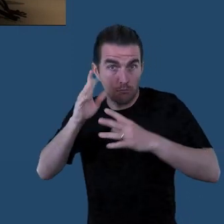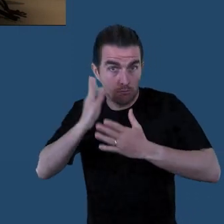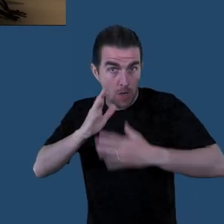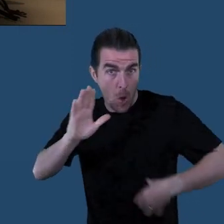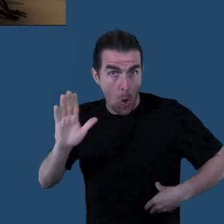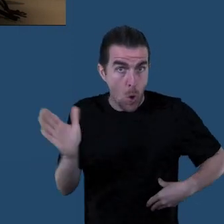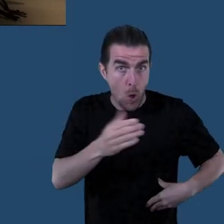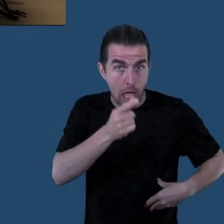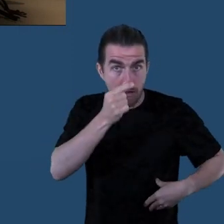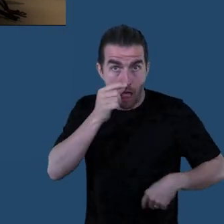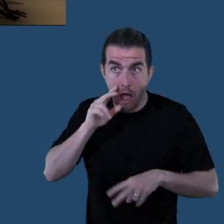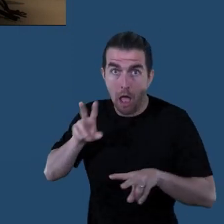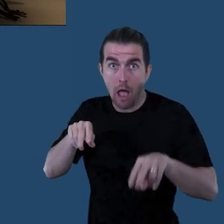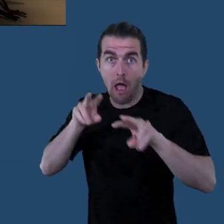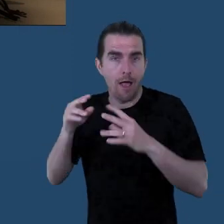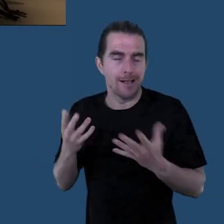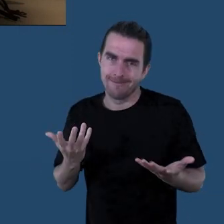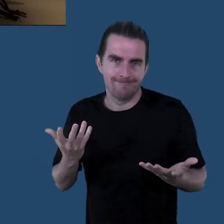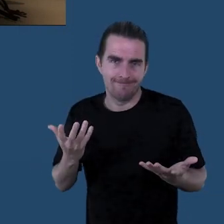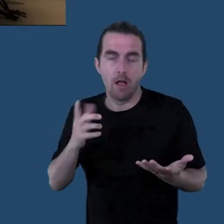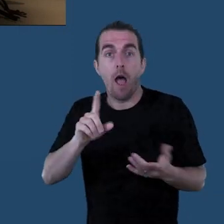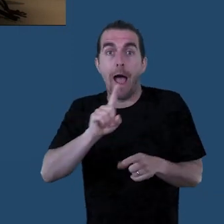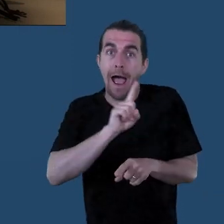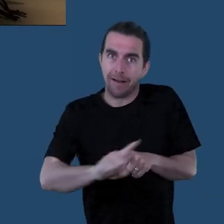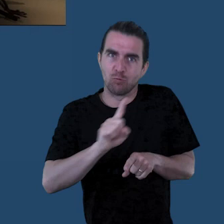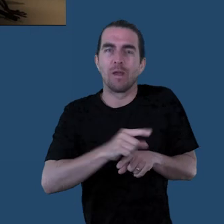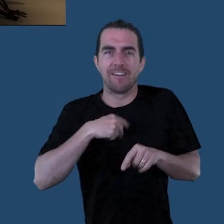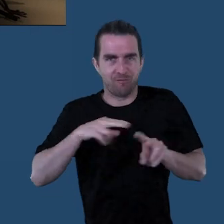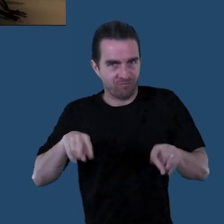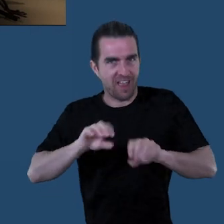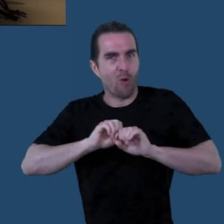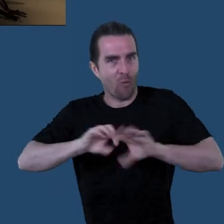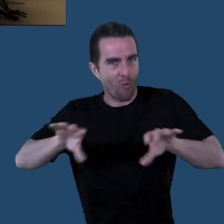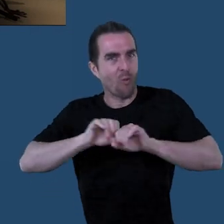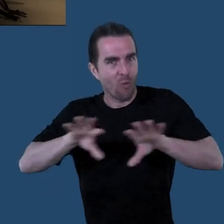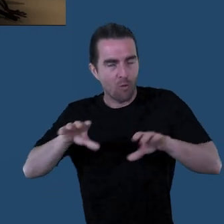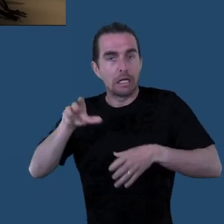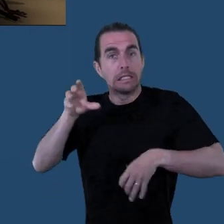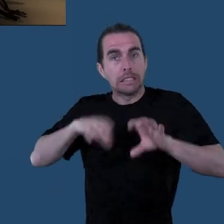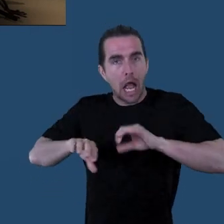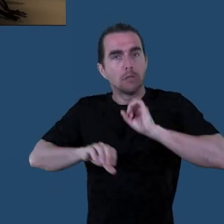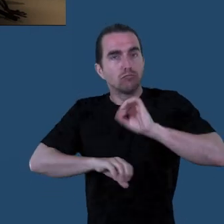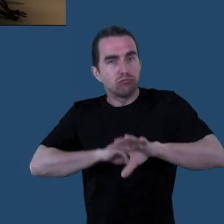so every week, we're bringing our science and our scientists direct to you at home.